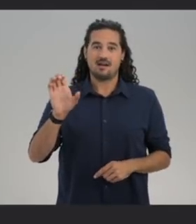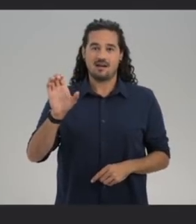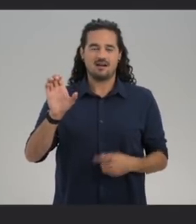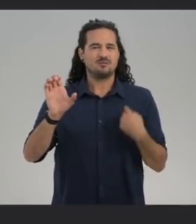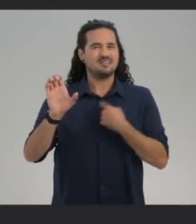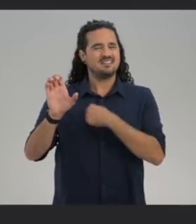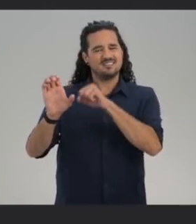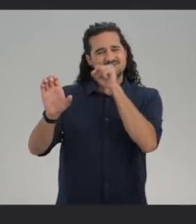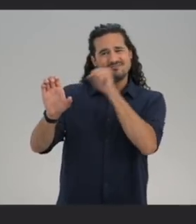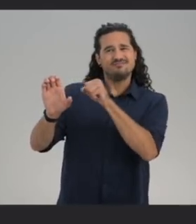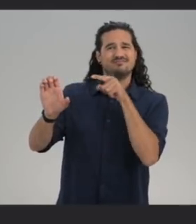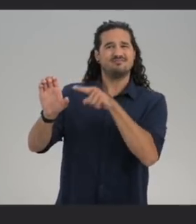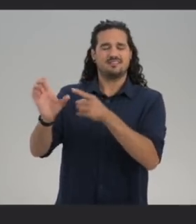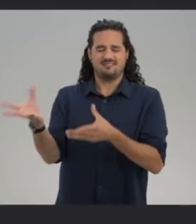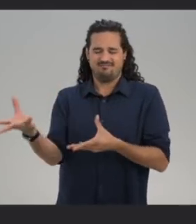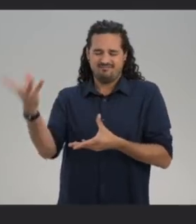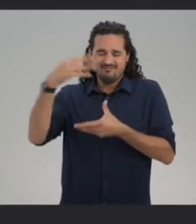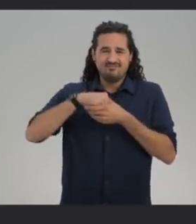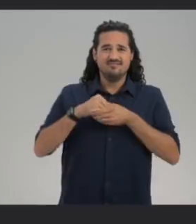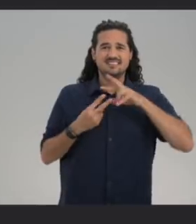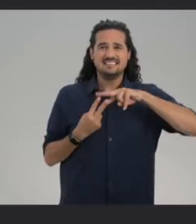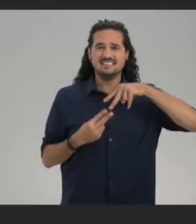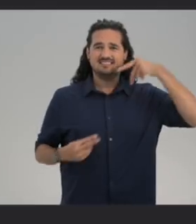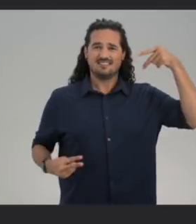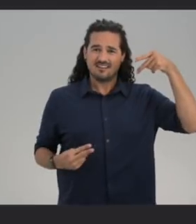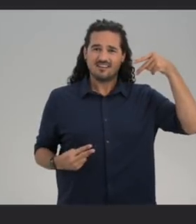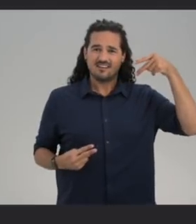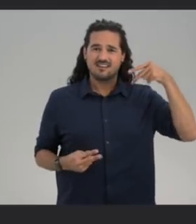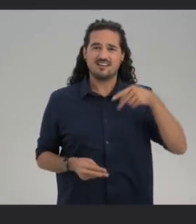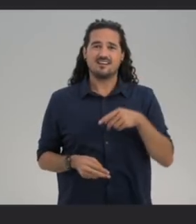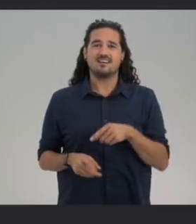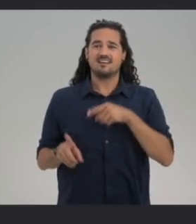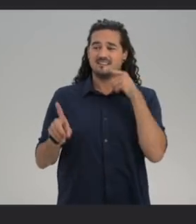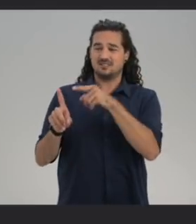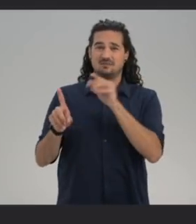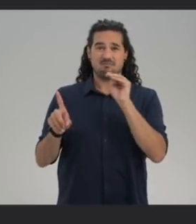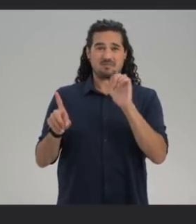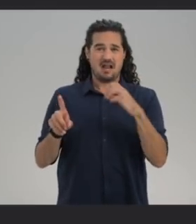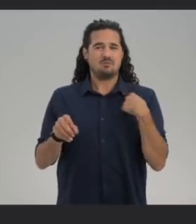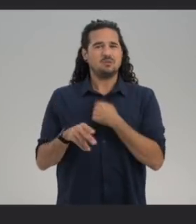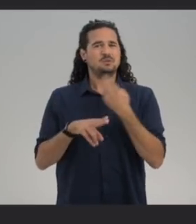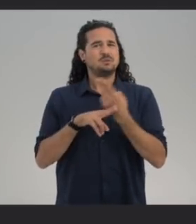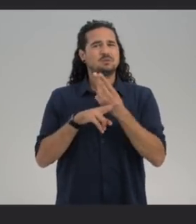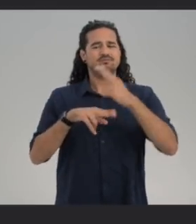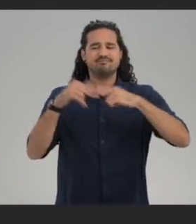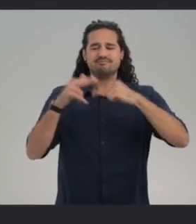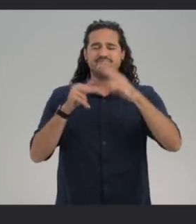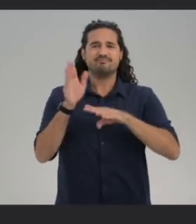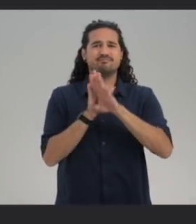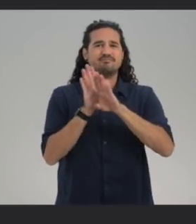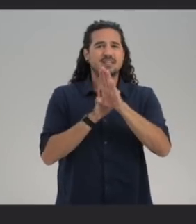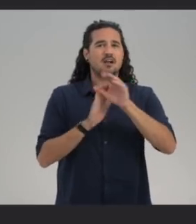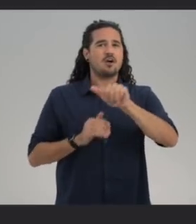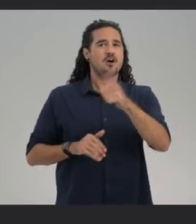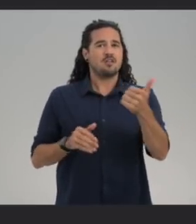We love the Mac. It's in our DNA. And it's the tool that we use to build our phenomenal lineup of products.